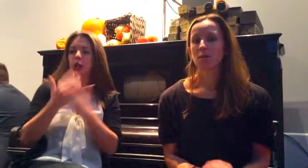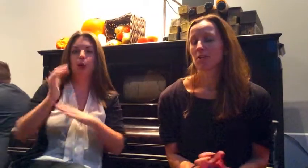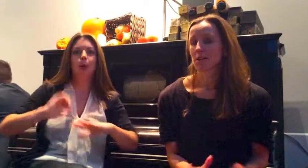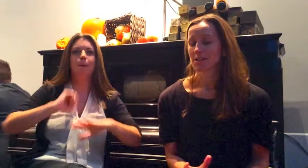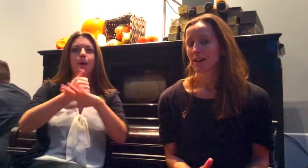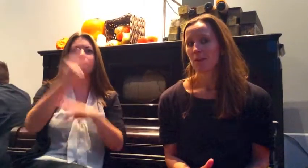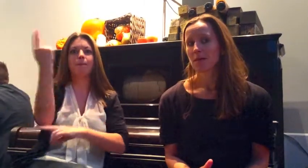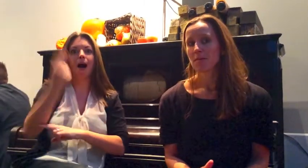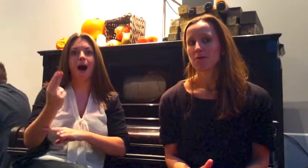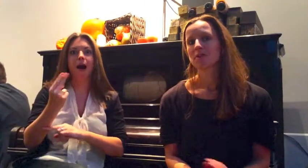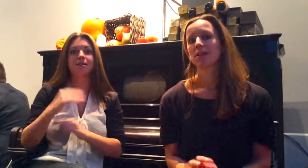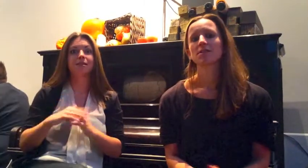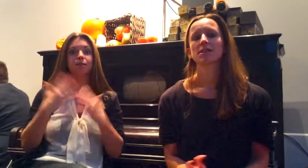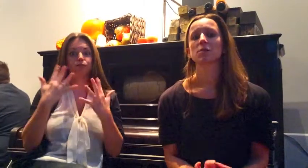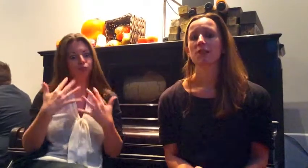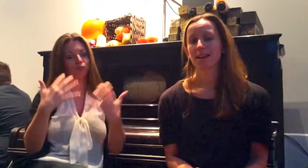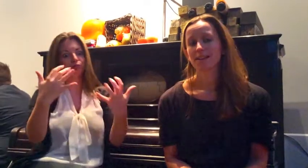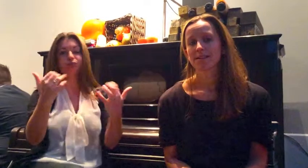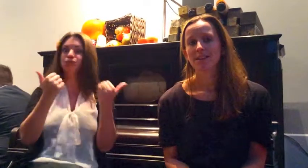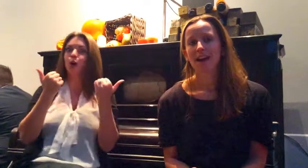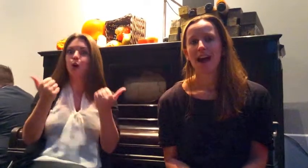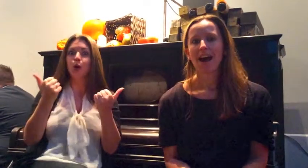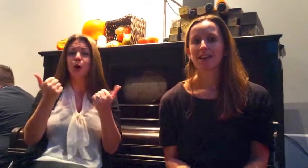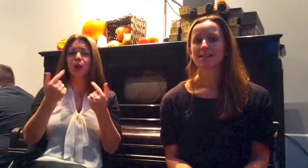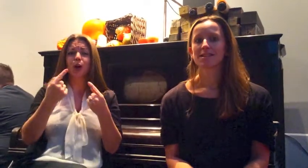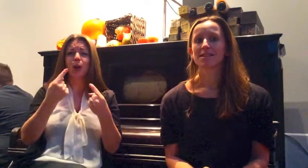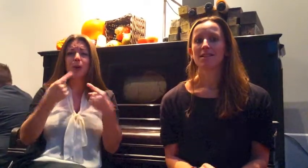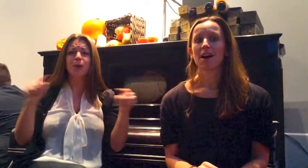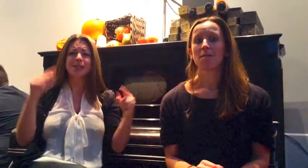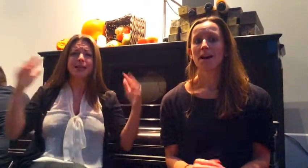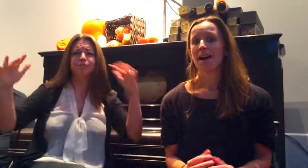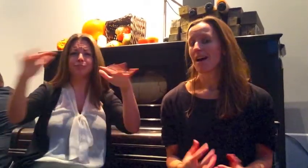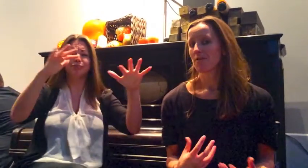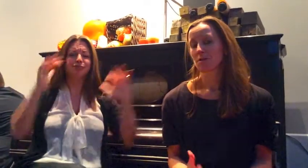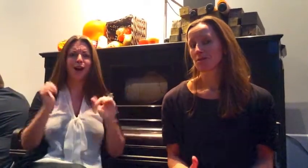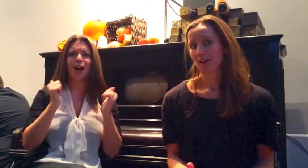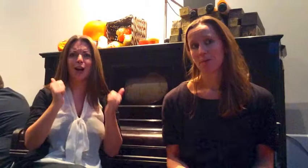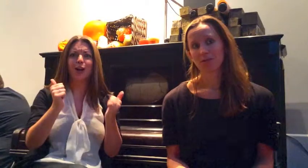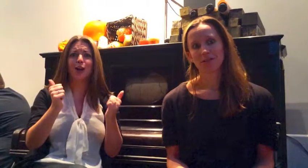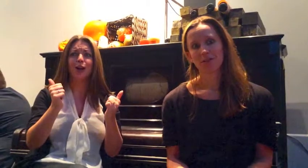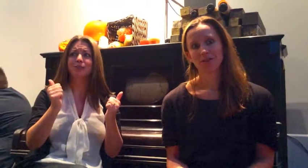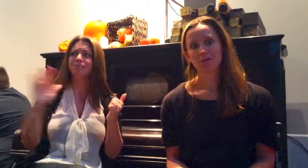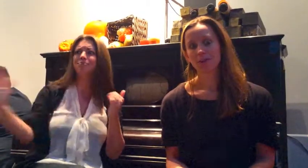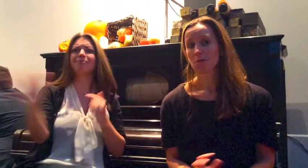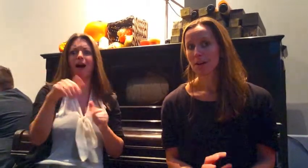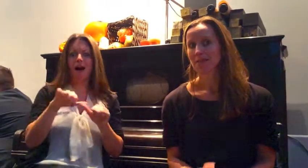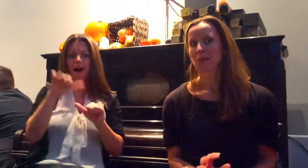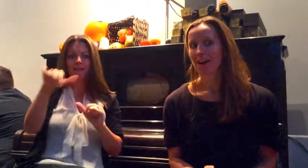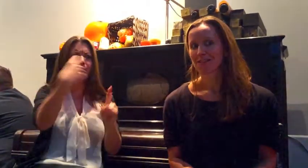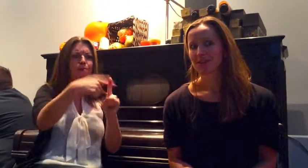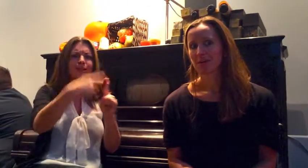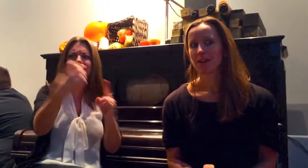which is a new pop up arts venue. We got a good turn out of people, the acoustics were brilliant and everybody was very positive after, so it went well. So we’re looking